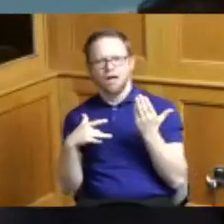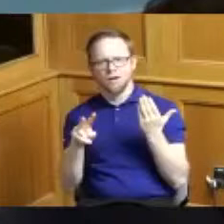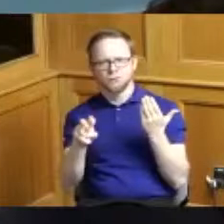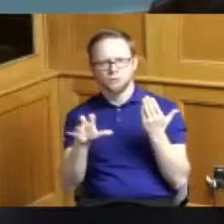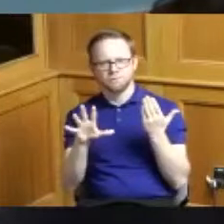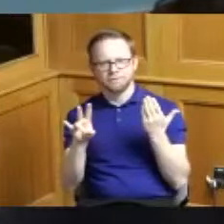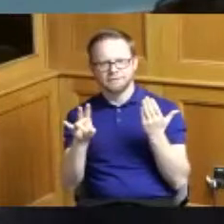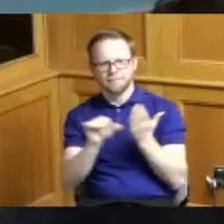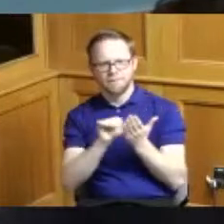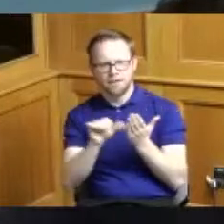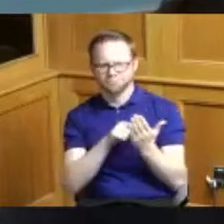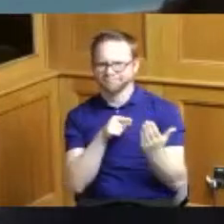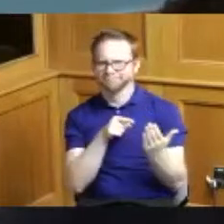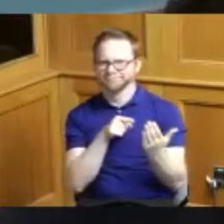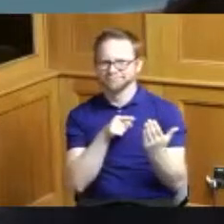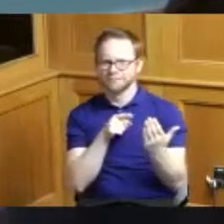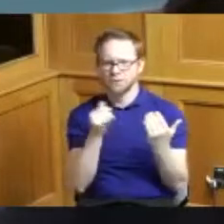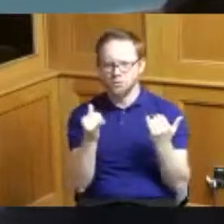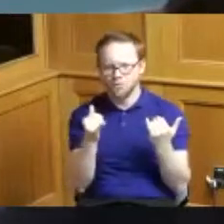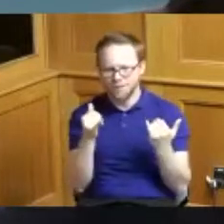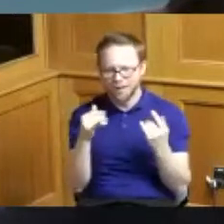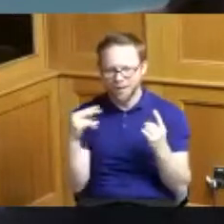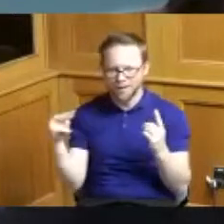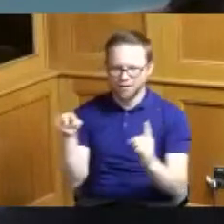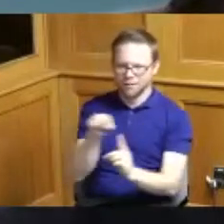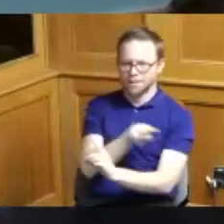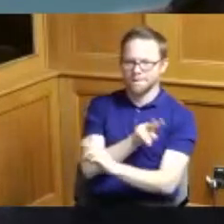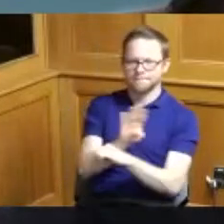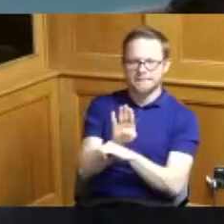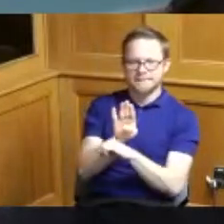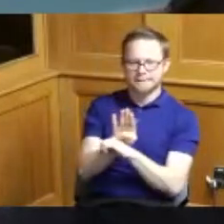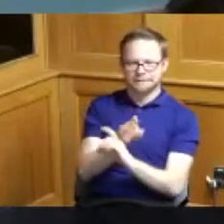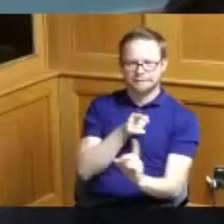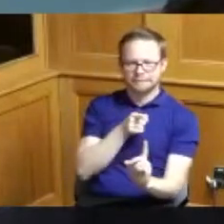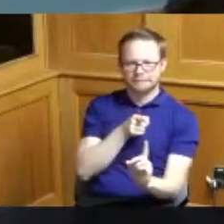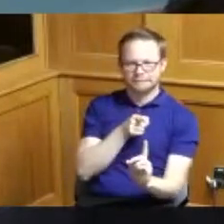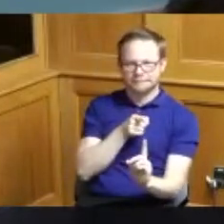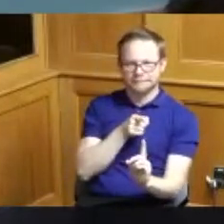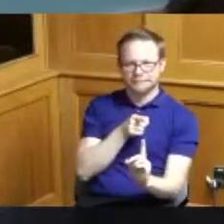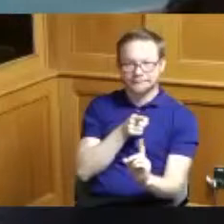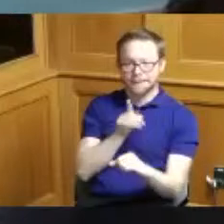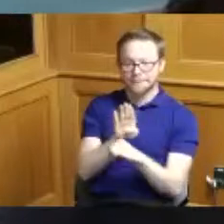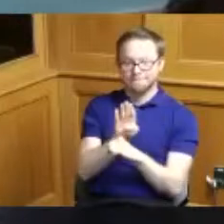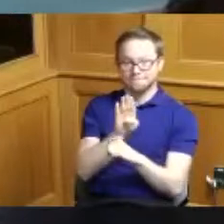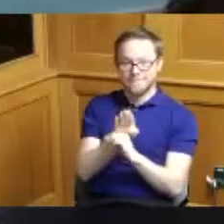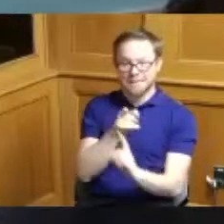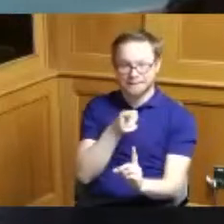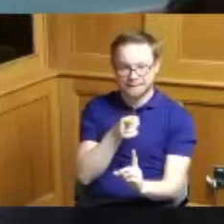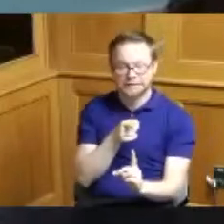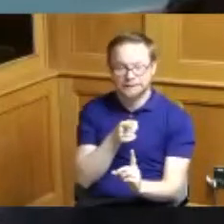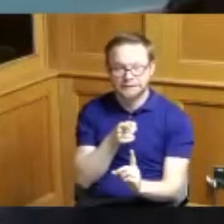so now I got to look at it from a business perspective from a business perspective and